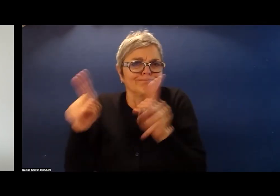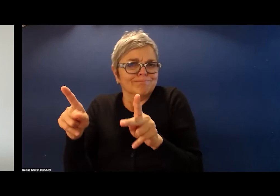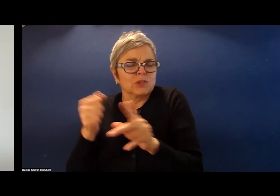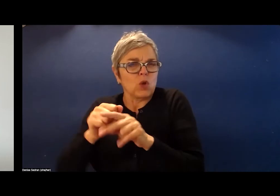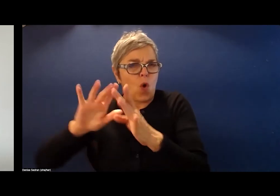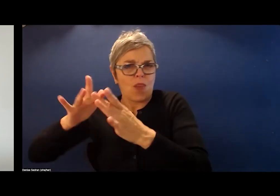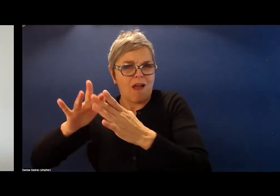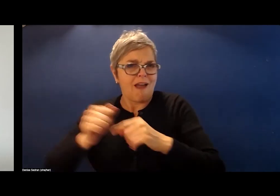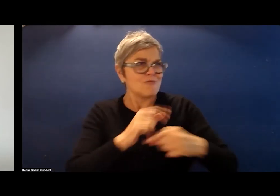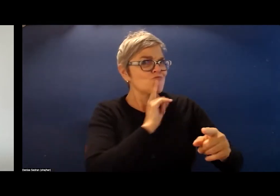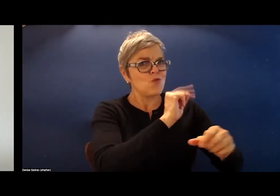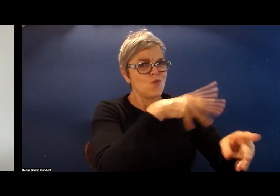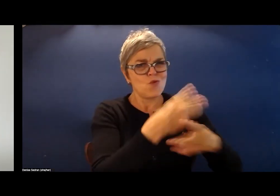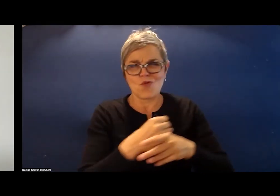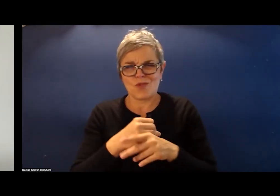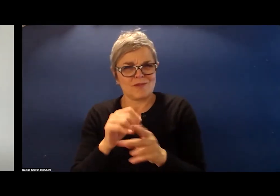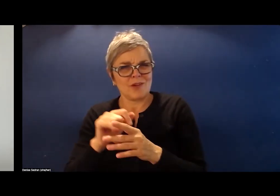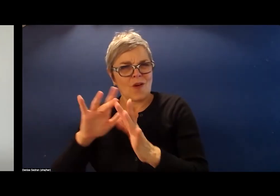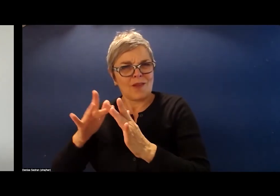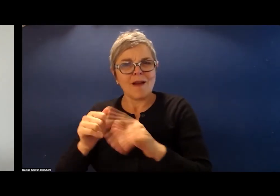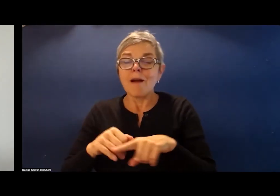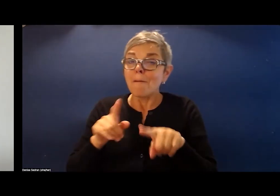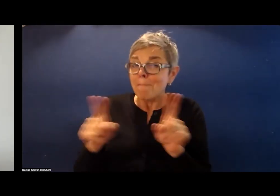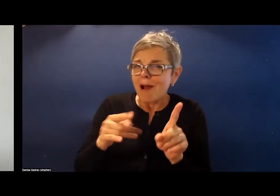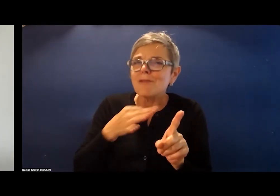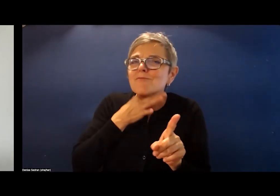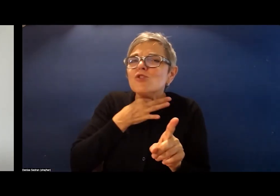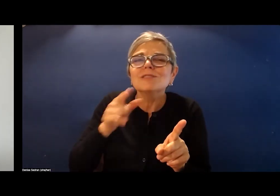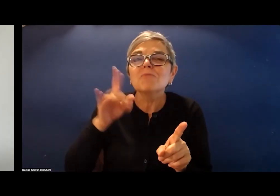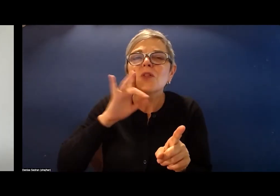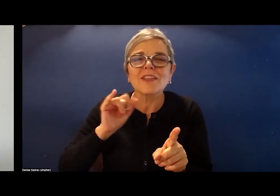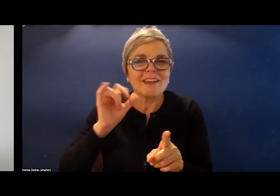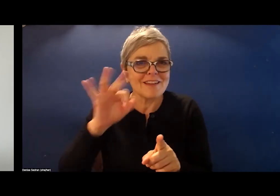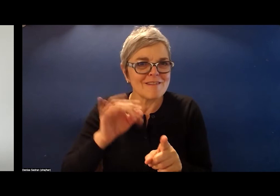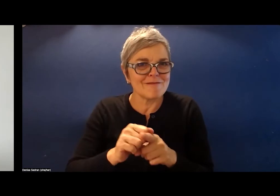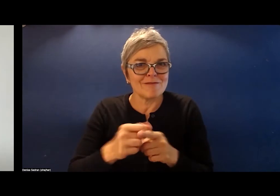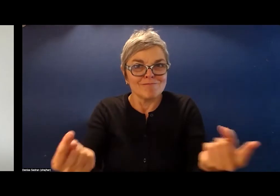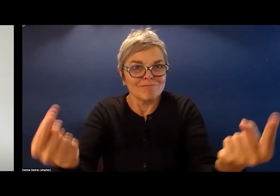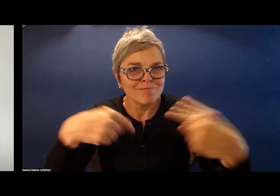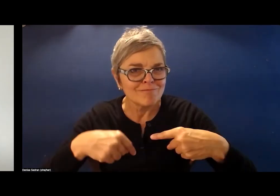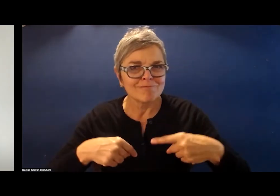and able to take up space in a gallery setting in a different way.